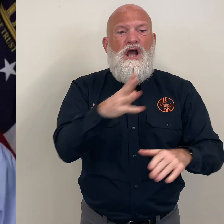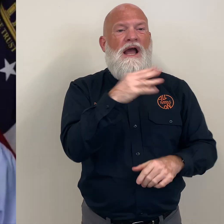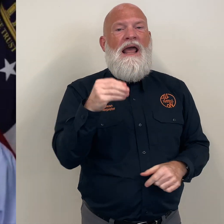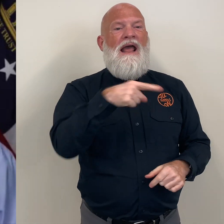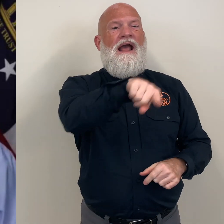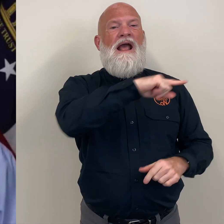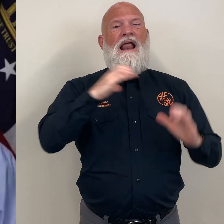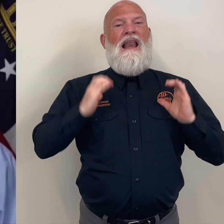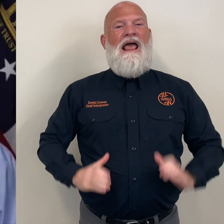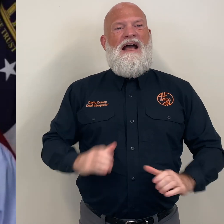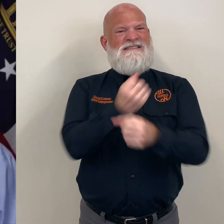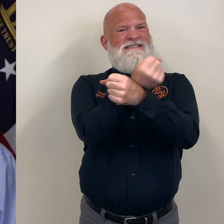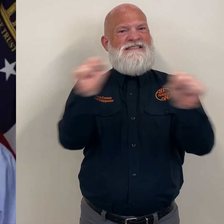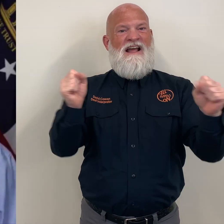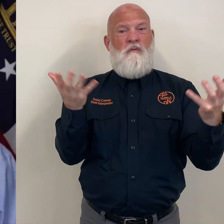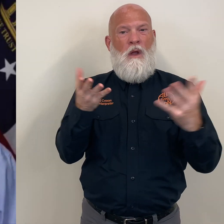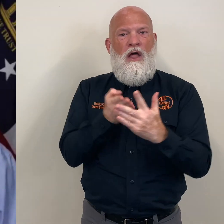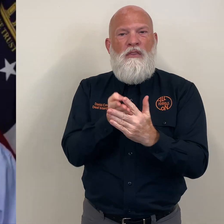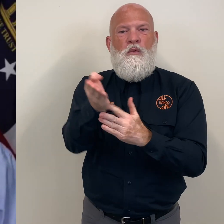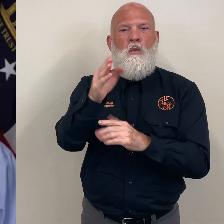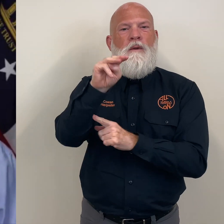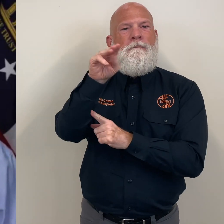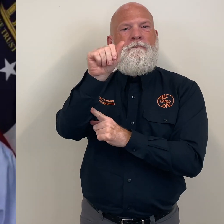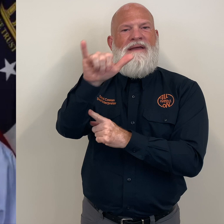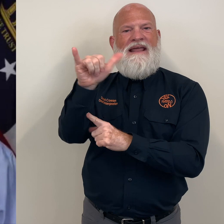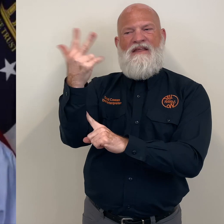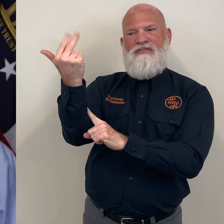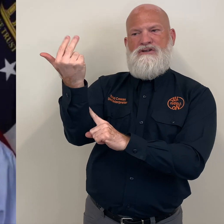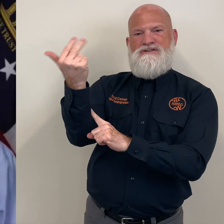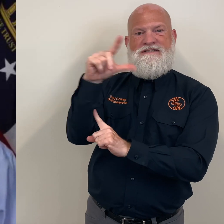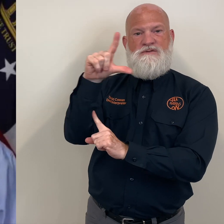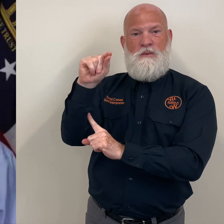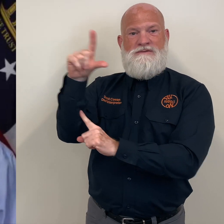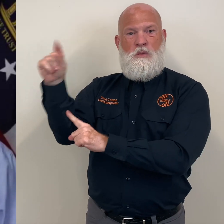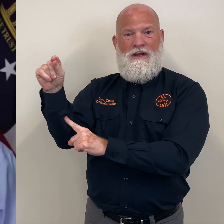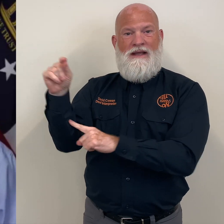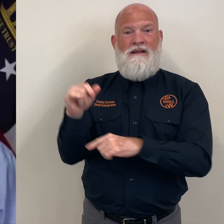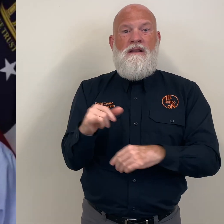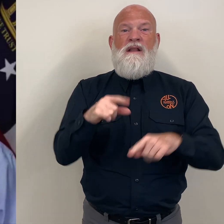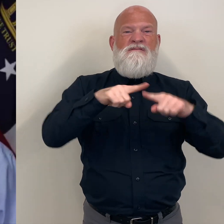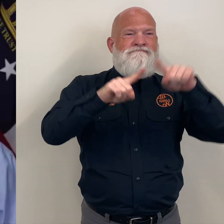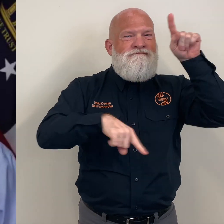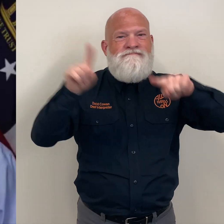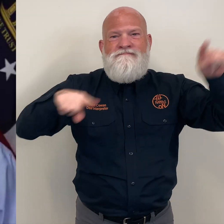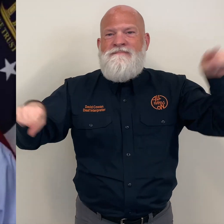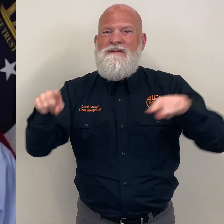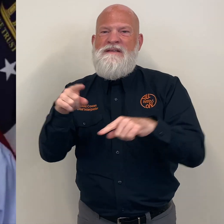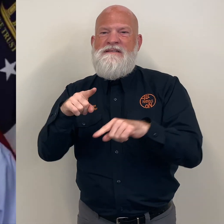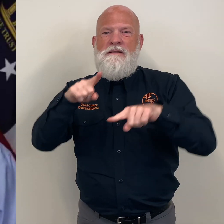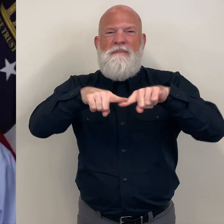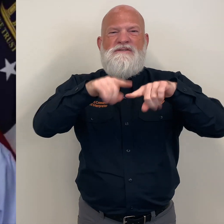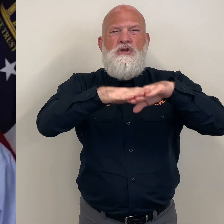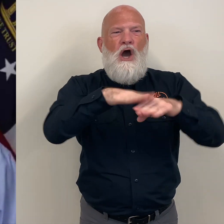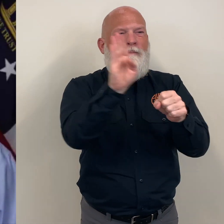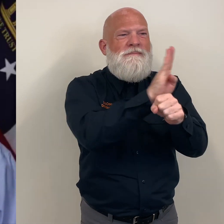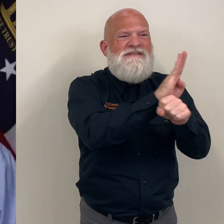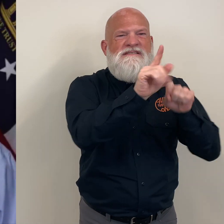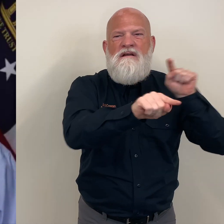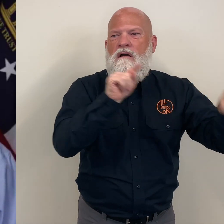13th 2020, these rules vary by business type for a measured health driven approach